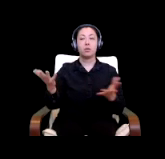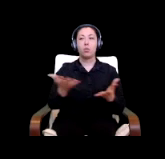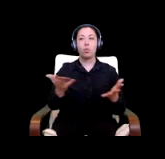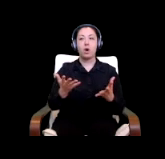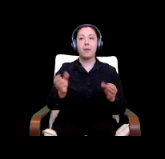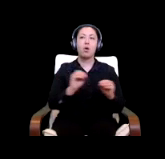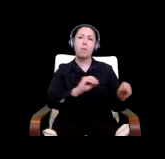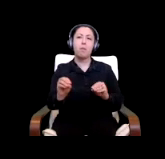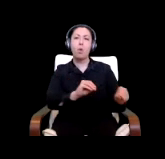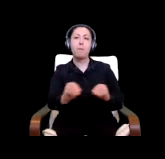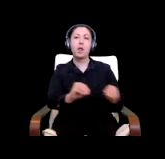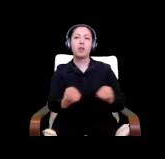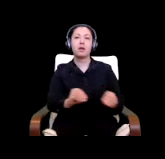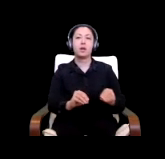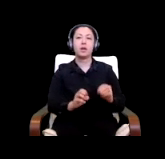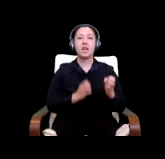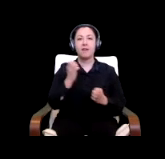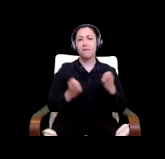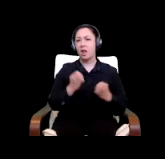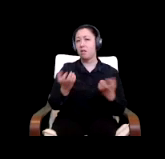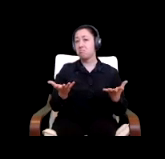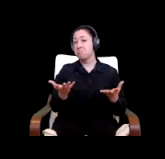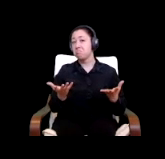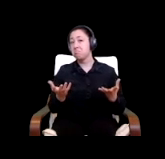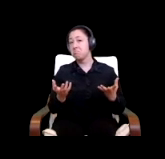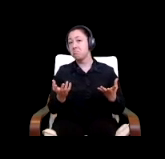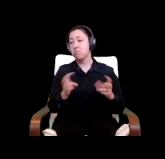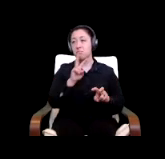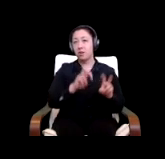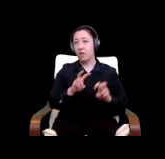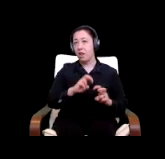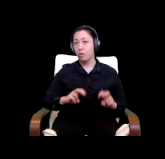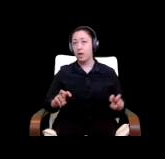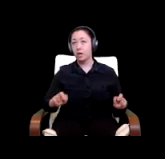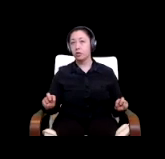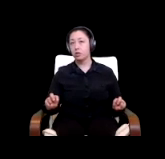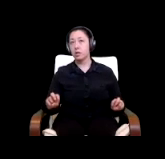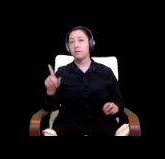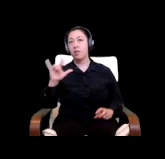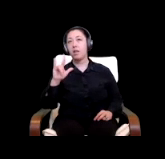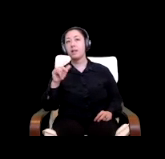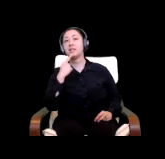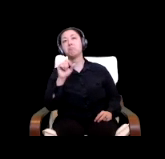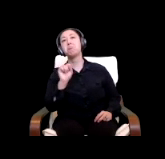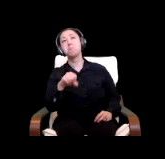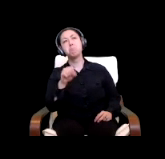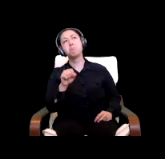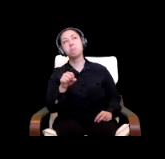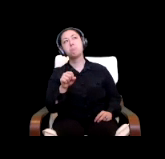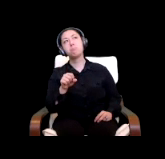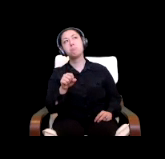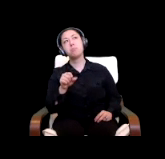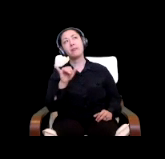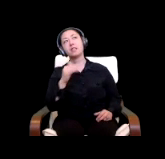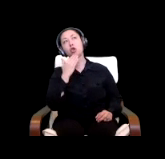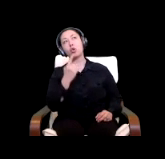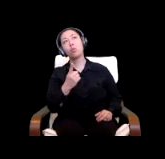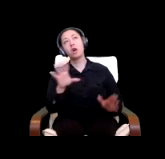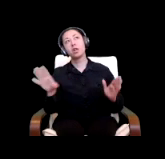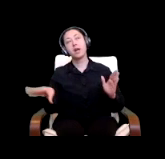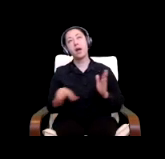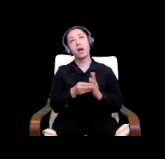Yes. That is definitely -- that is definitely a good one to add. I will make